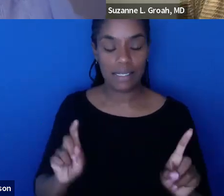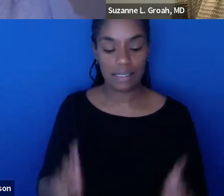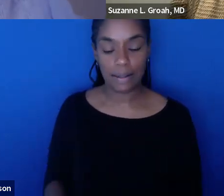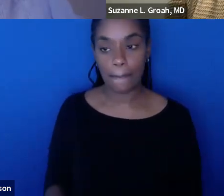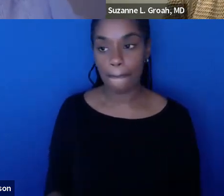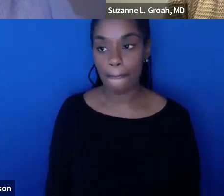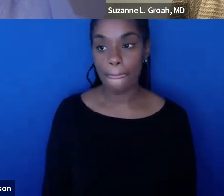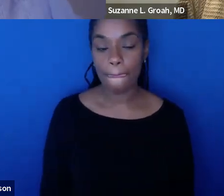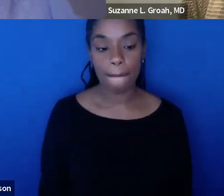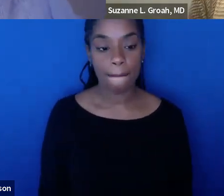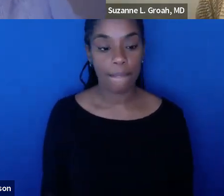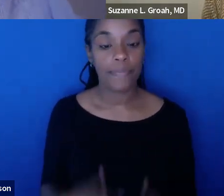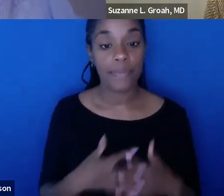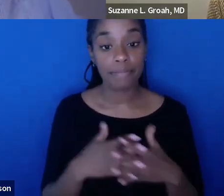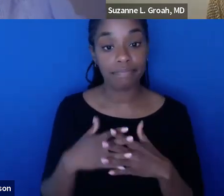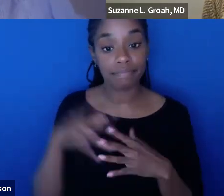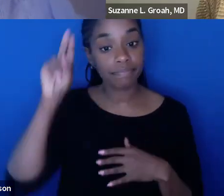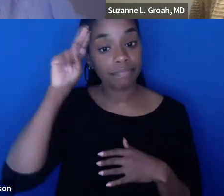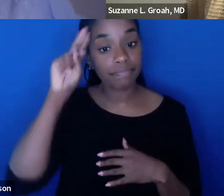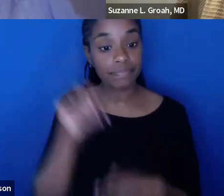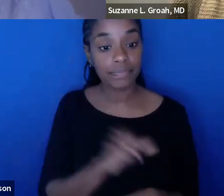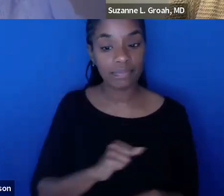The American Urological Association just came out with kind of new guidelines